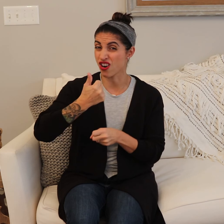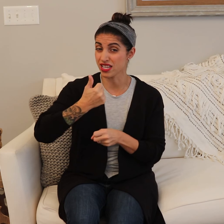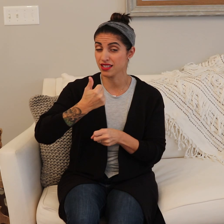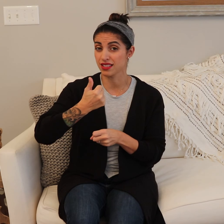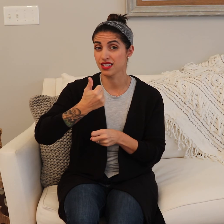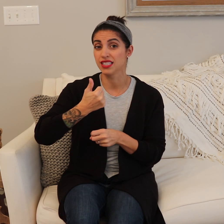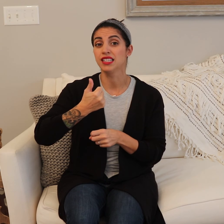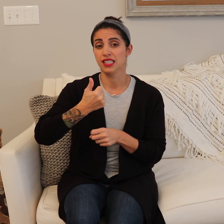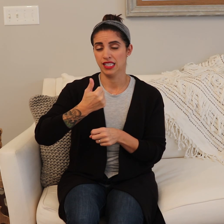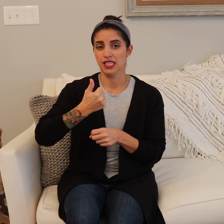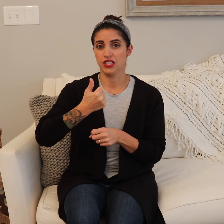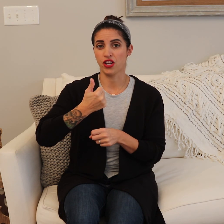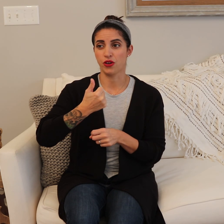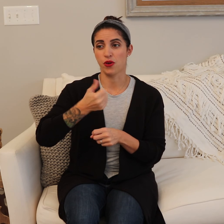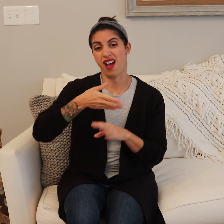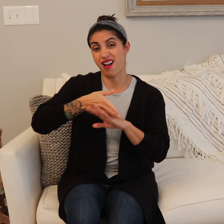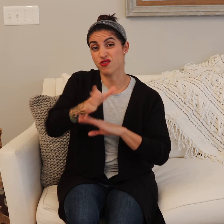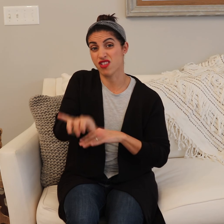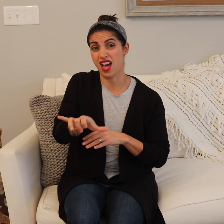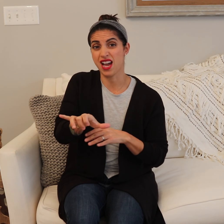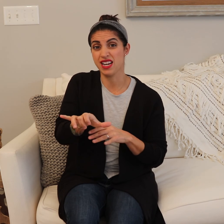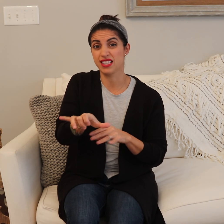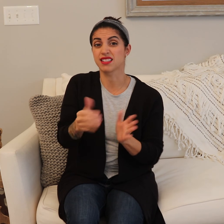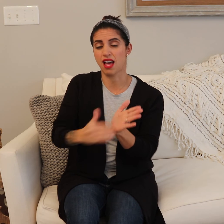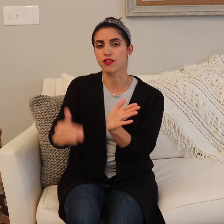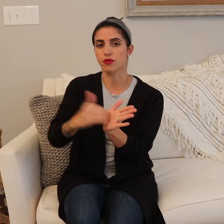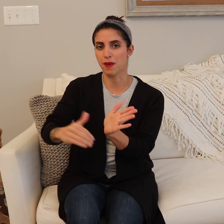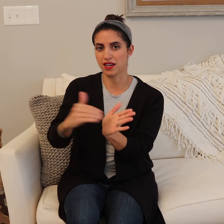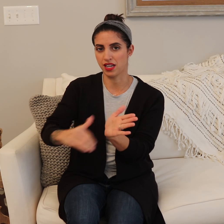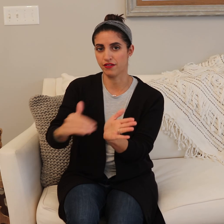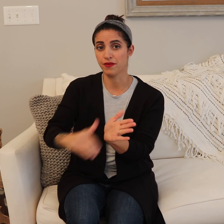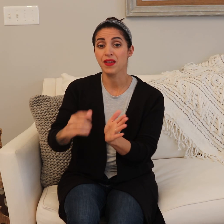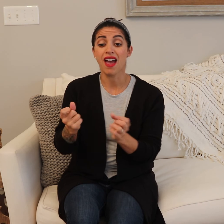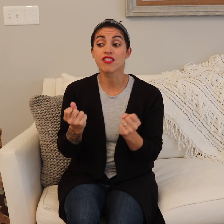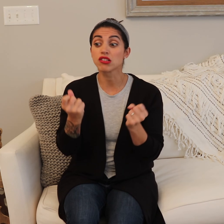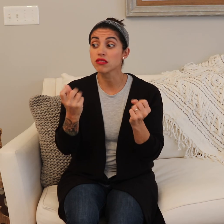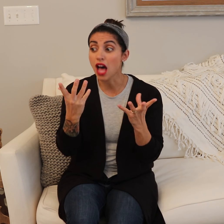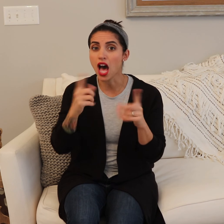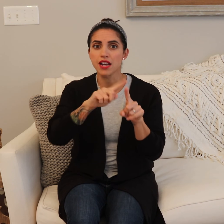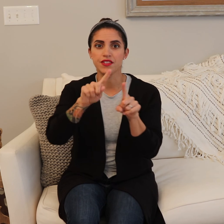hardest, so after that it's a lot of repetitive. There's a lot of